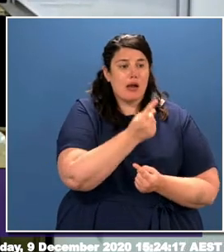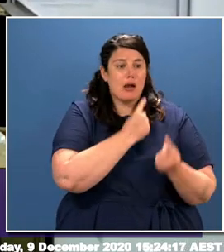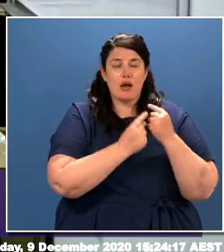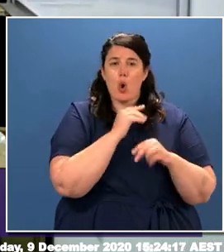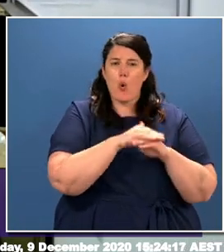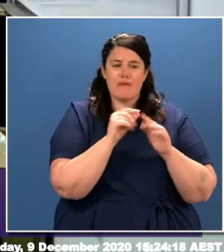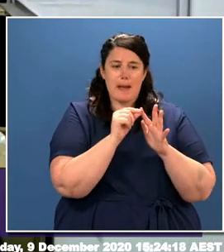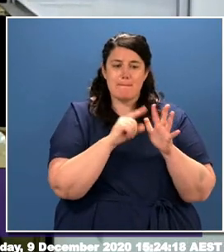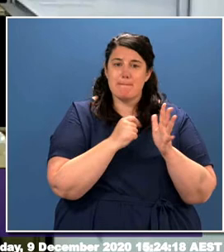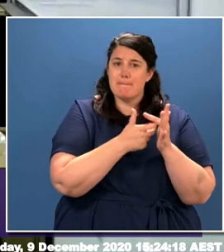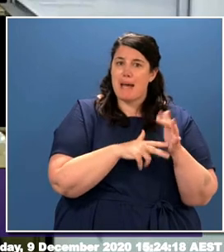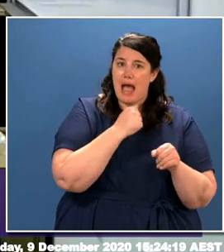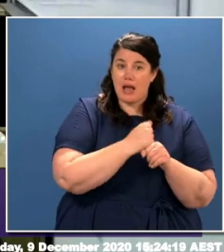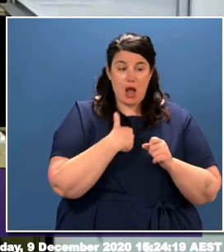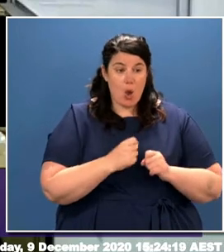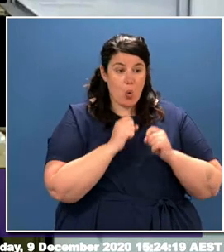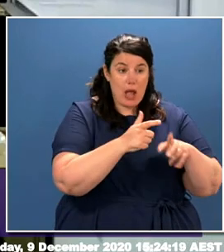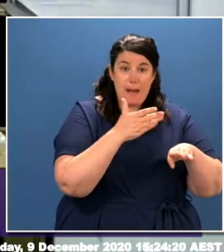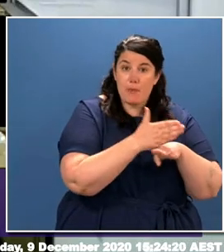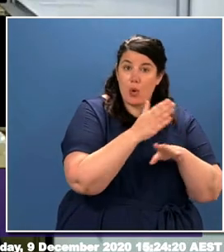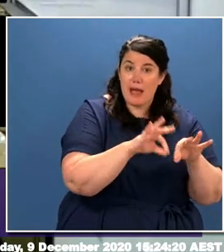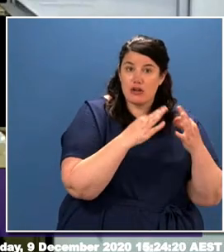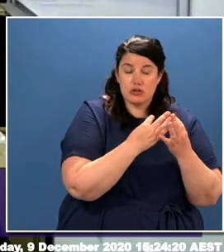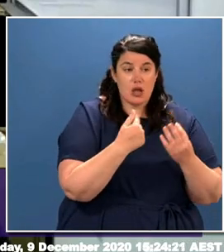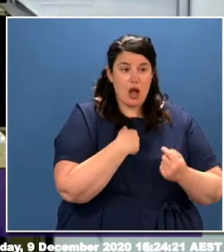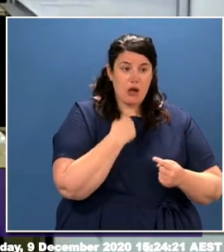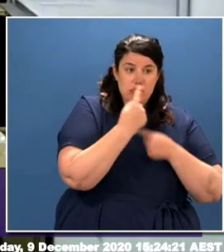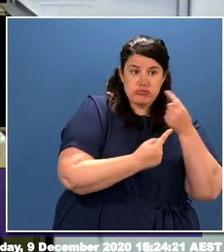You know, I went to the employment agency, I explained the idea about his job idea.